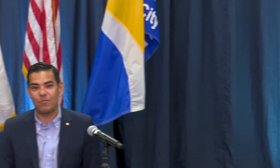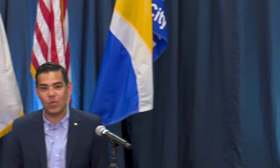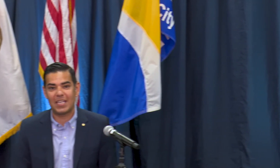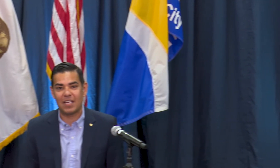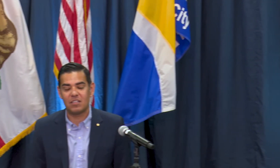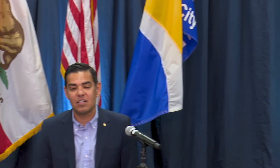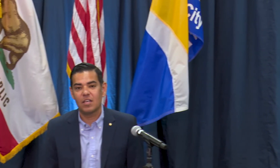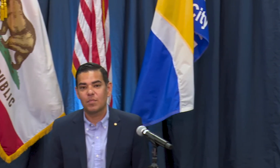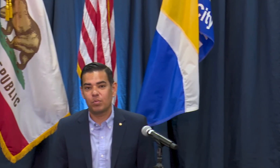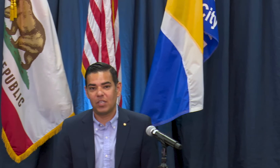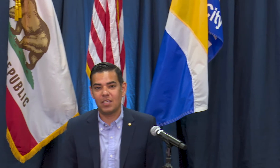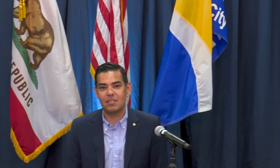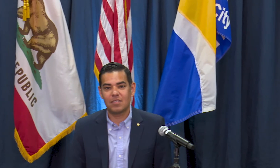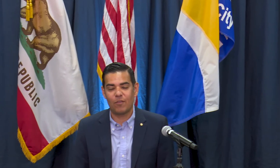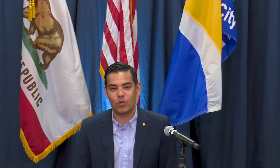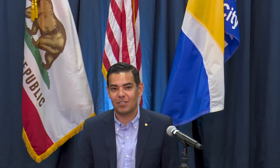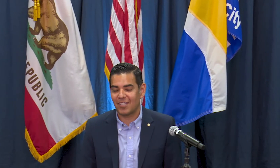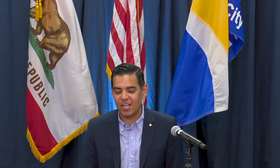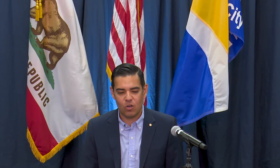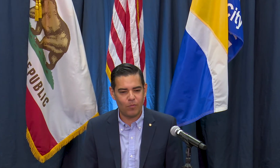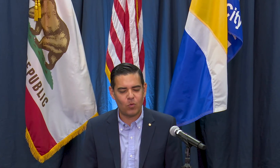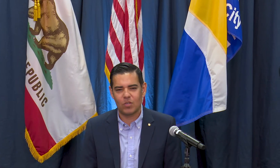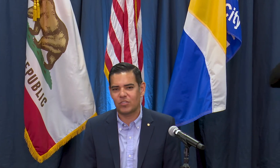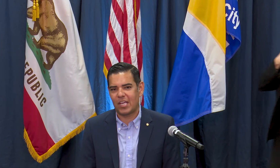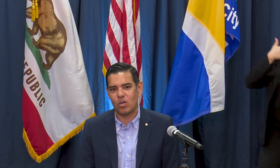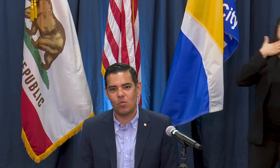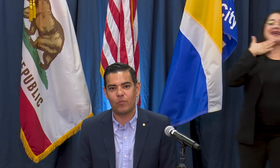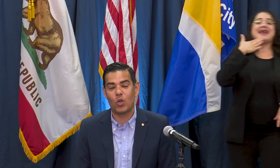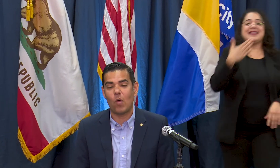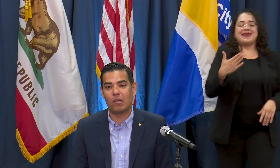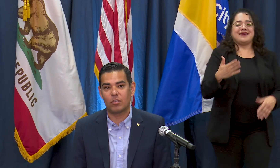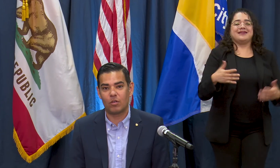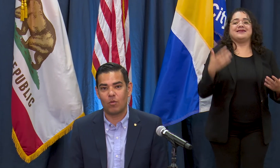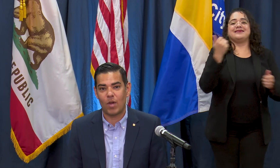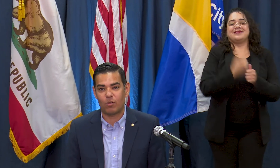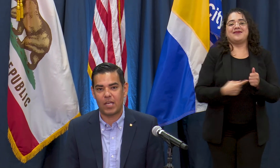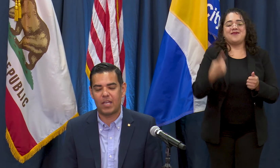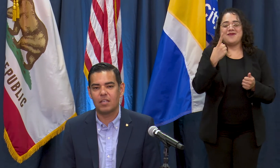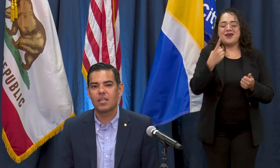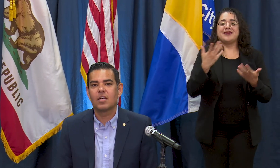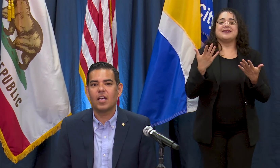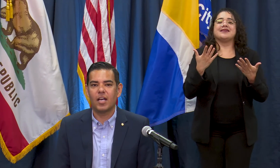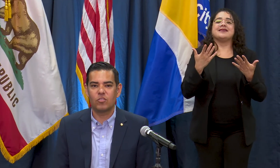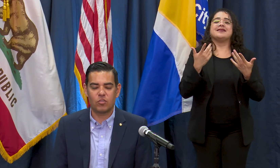weekend. Please if you can stay home of course stay home. If you go out to